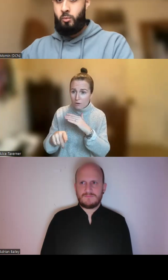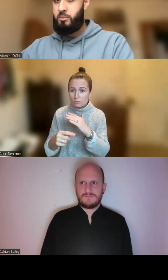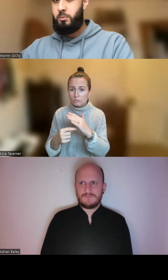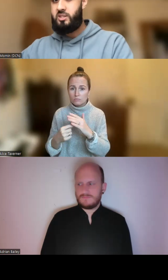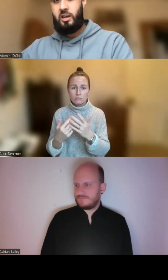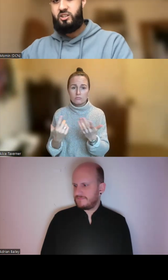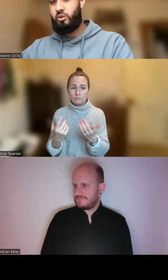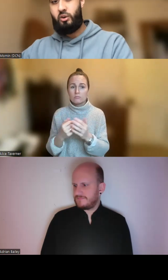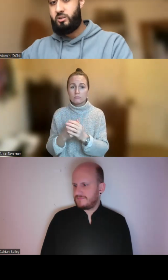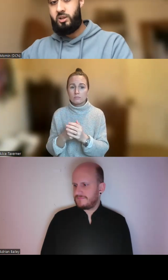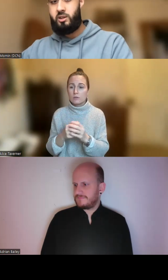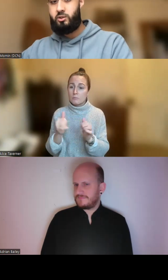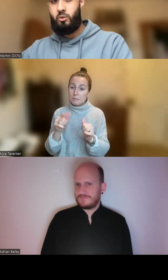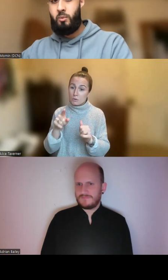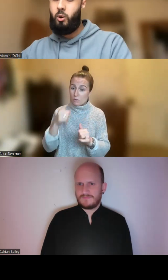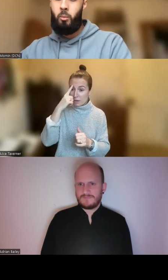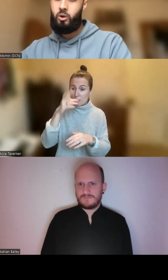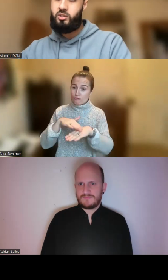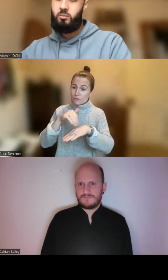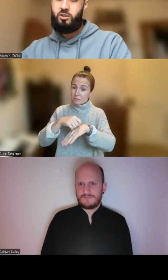You might be busier during Christmas so you might want more customers